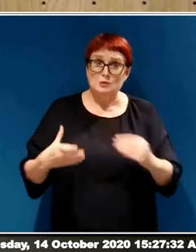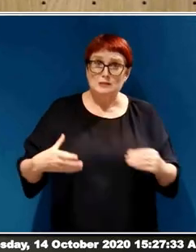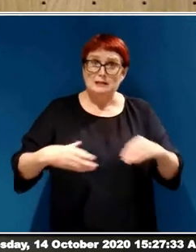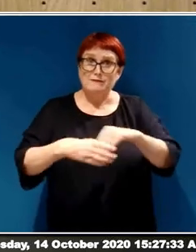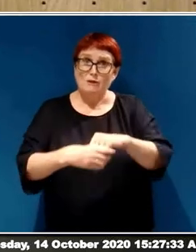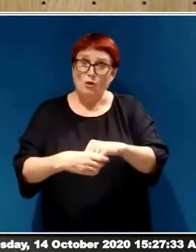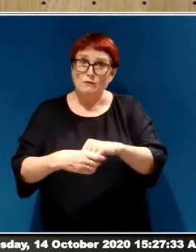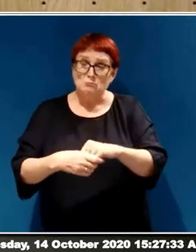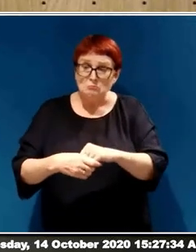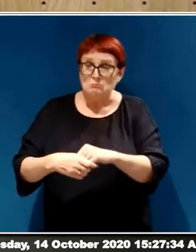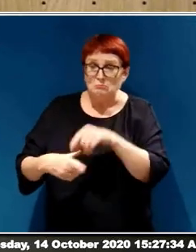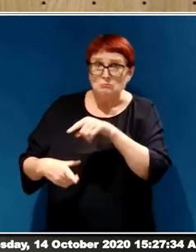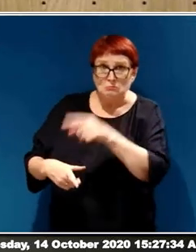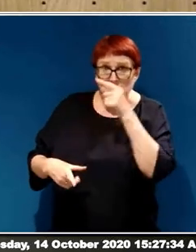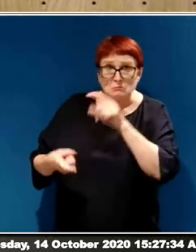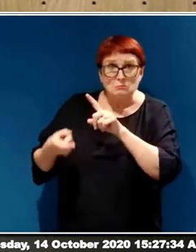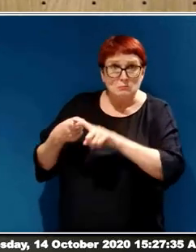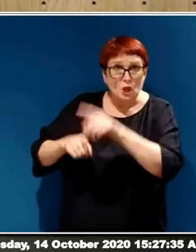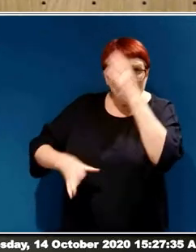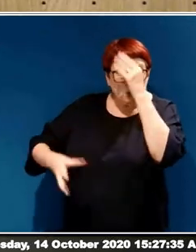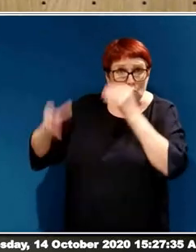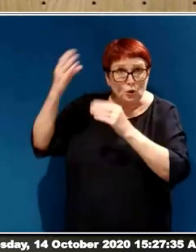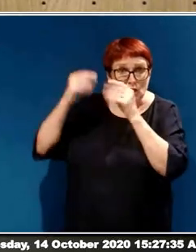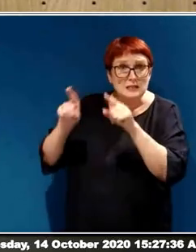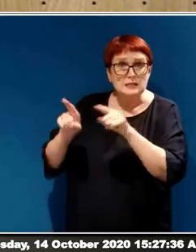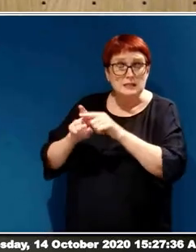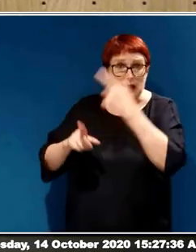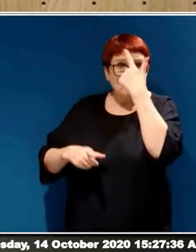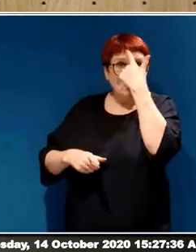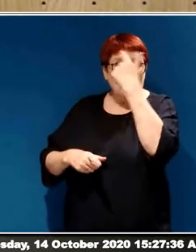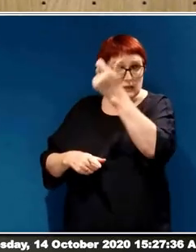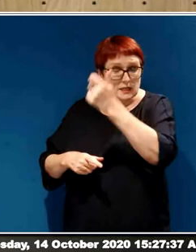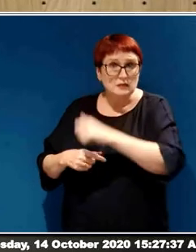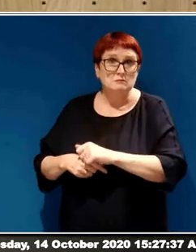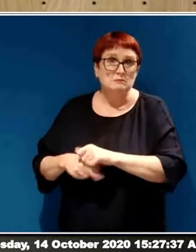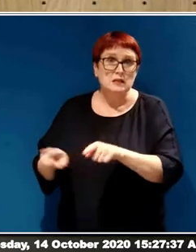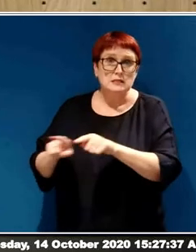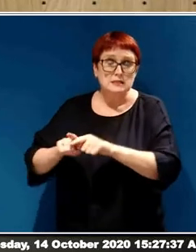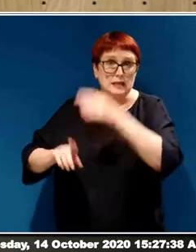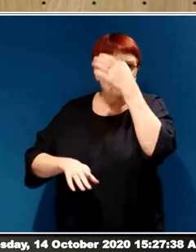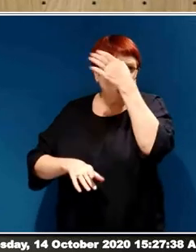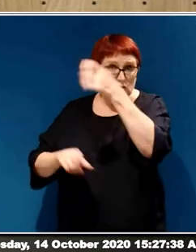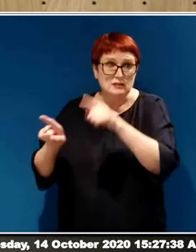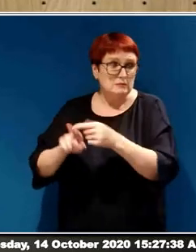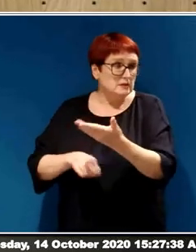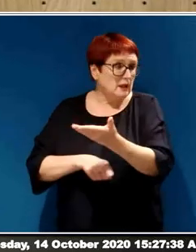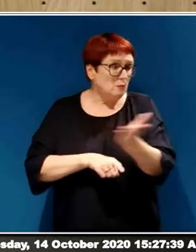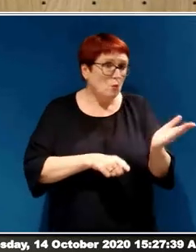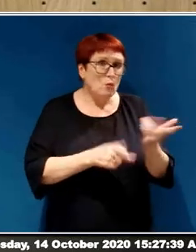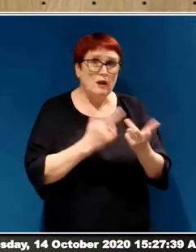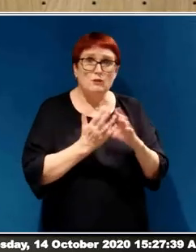concepts, the same ideas as their peers, but with different outcomes to assess them.